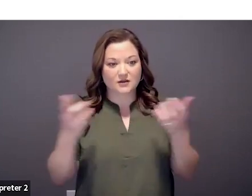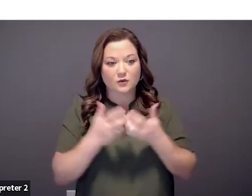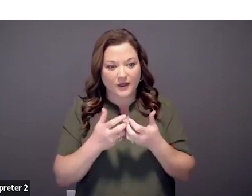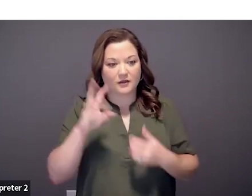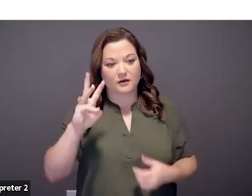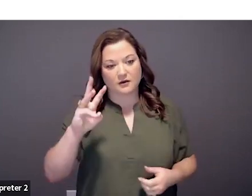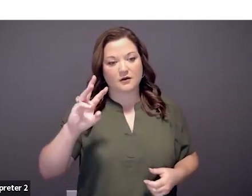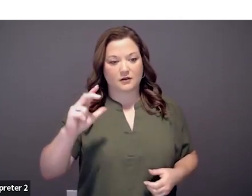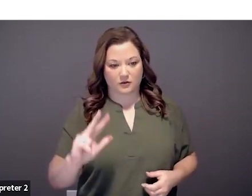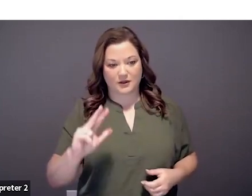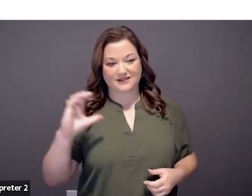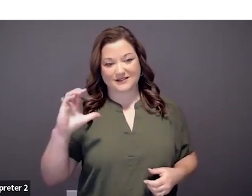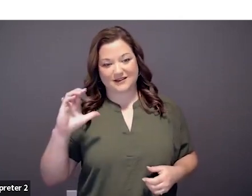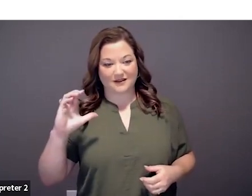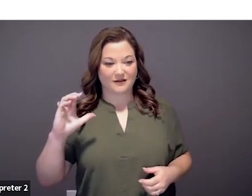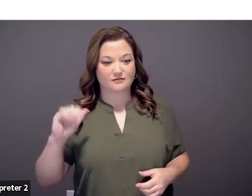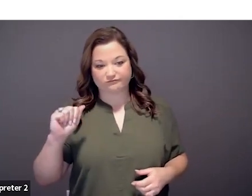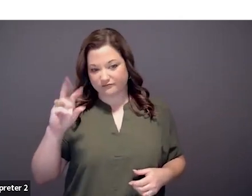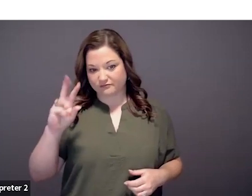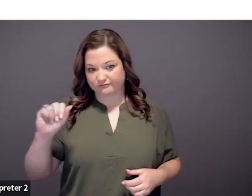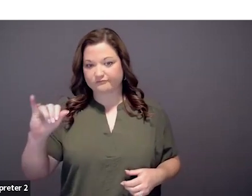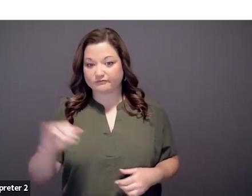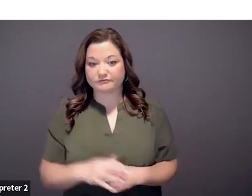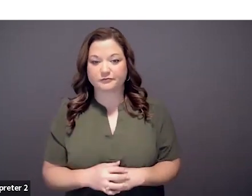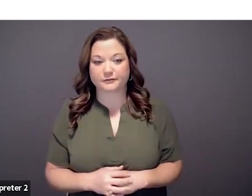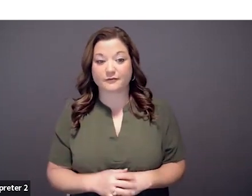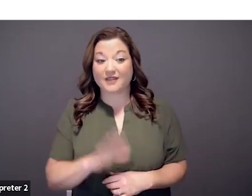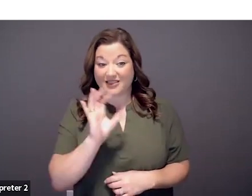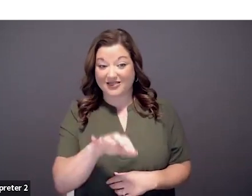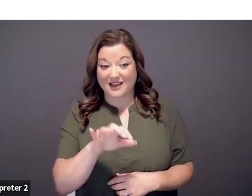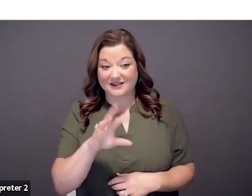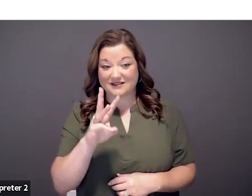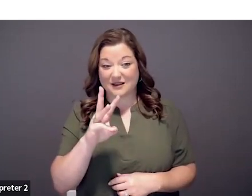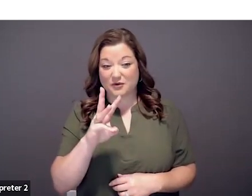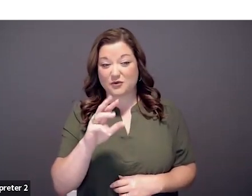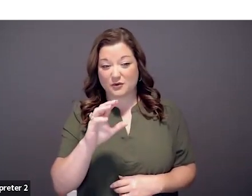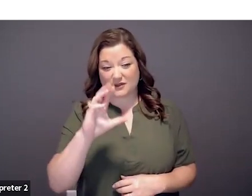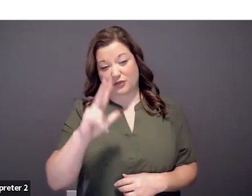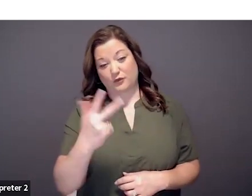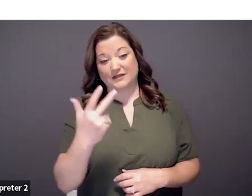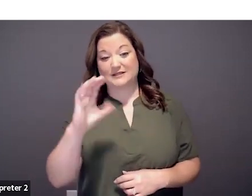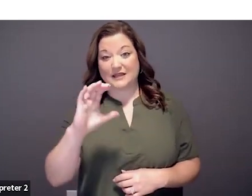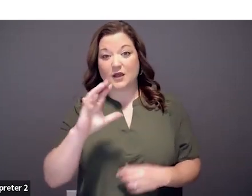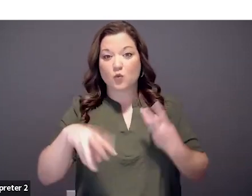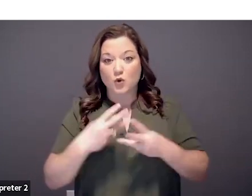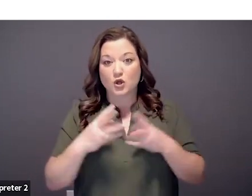W3C, which is the World Wide Web Consortium, has a whole section of form tutorials.